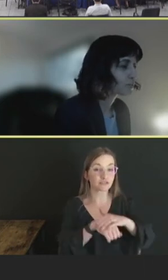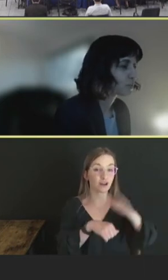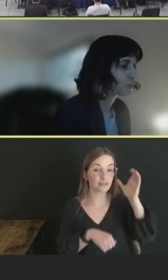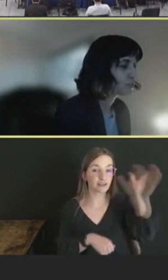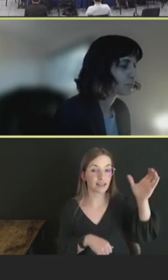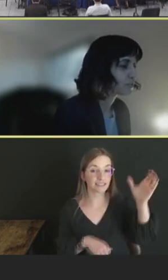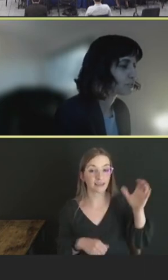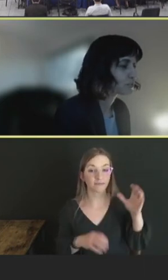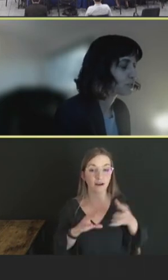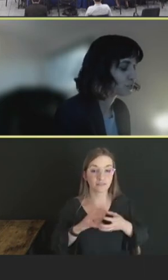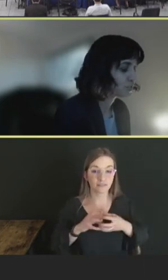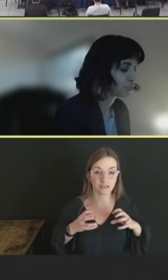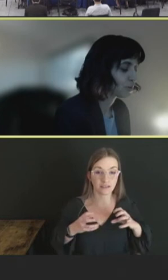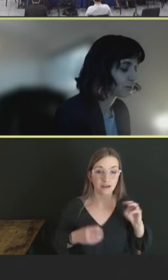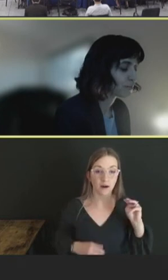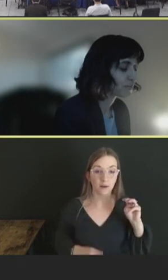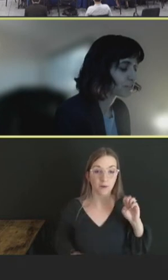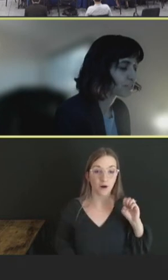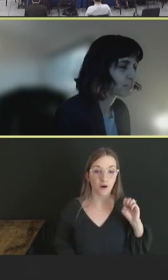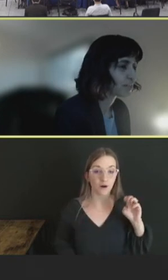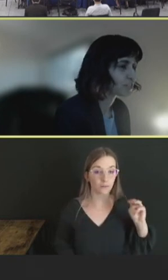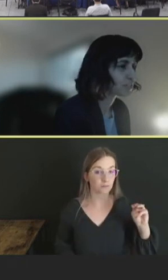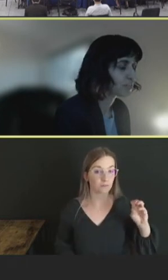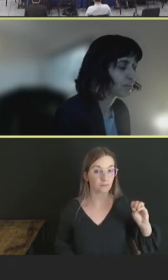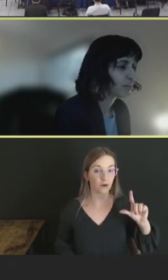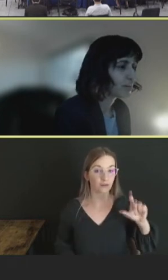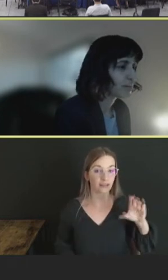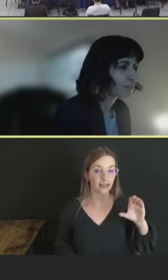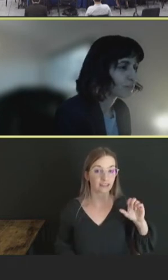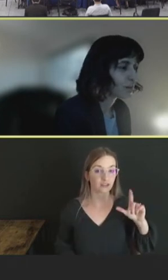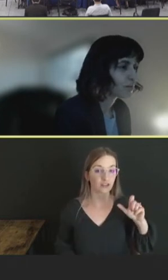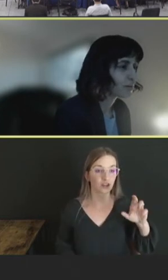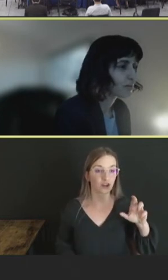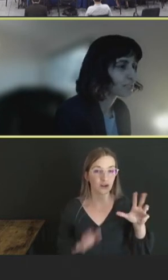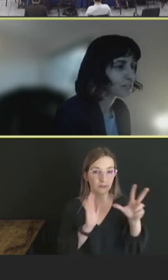which are produced after exposure to an infectious agent. And the phenomenon has